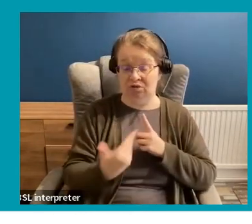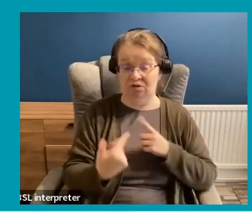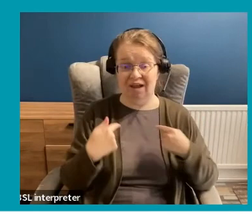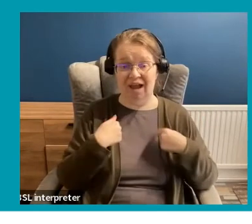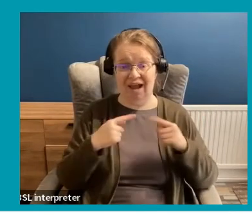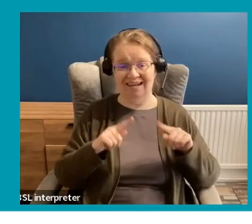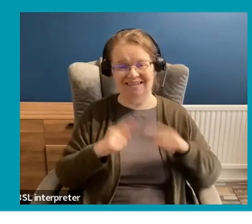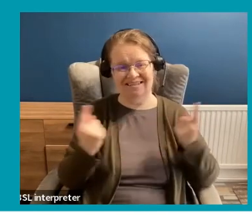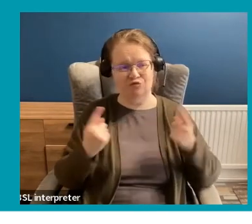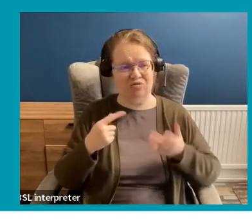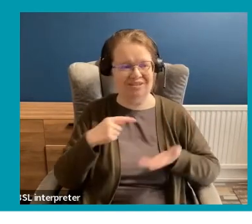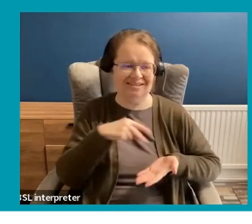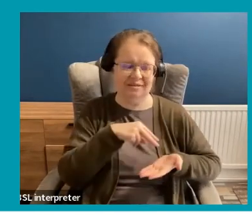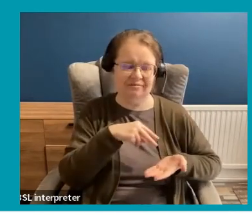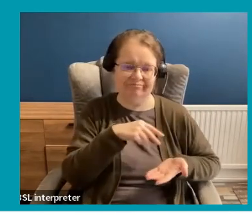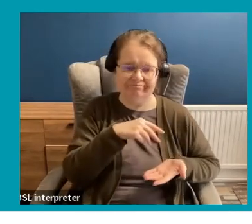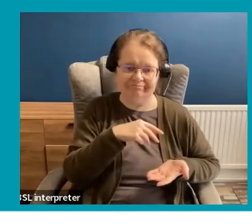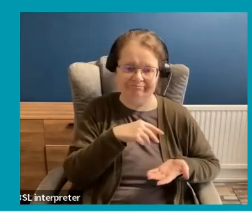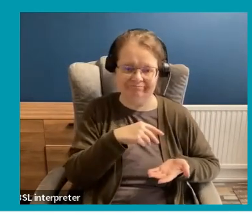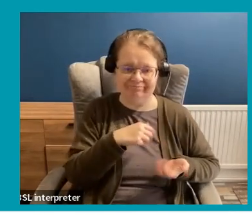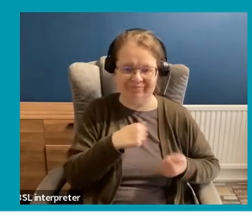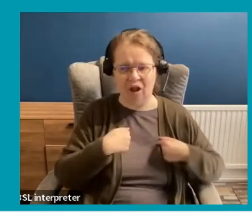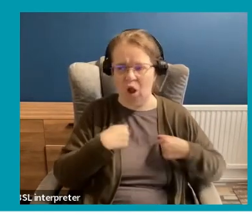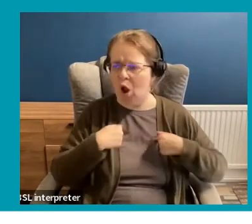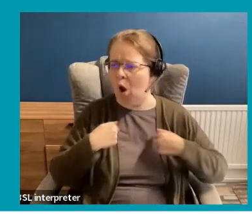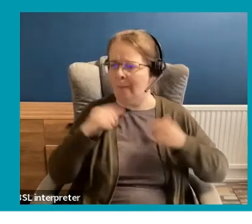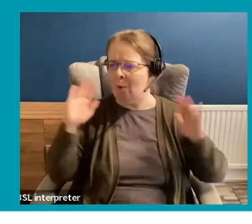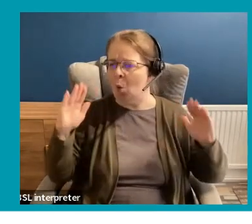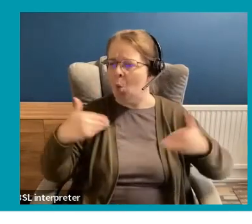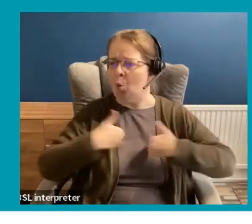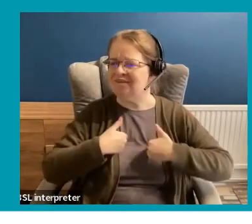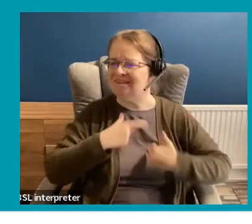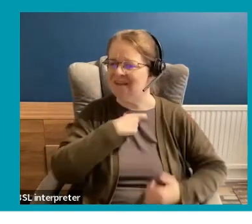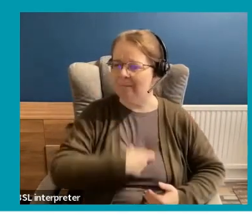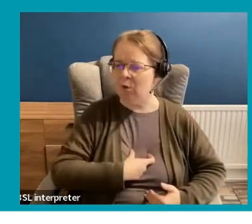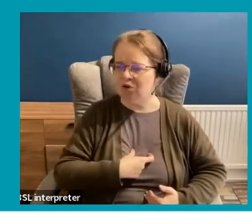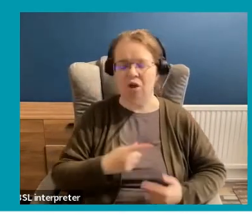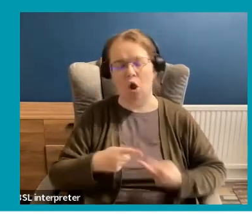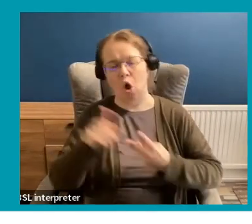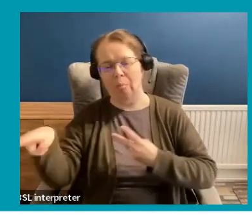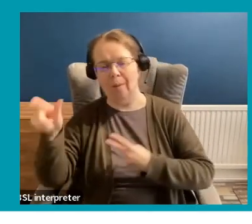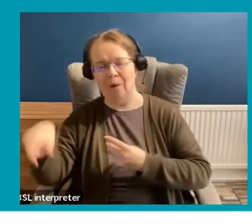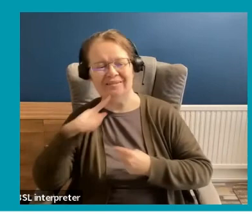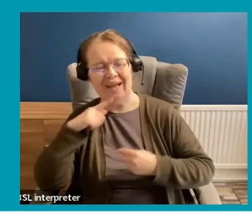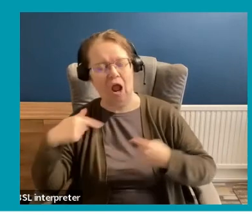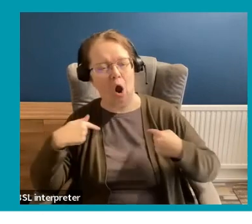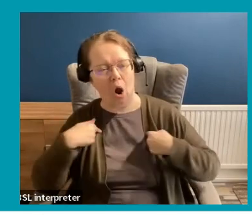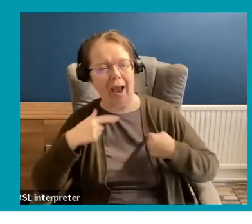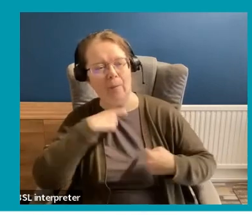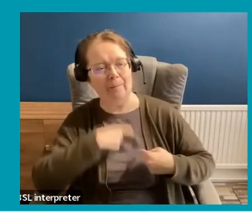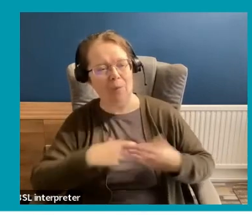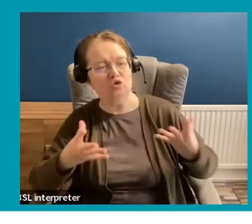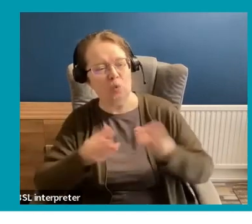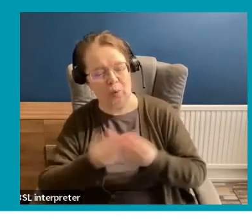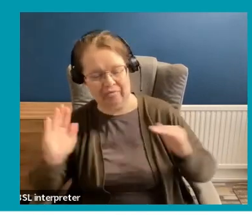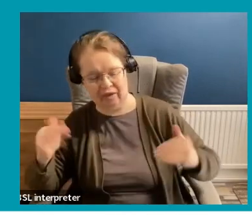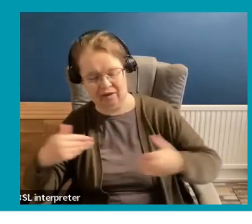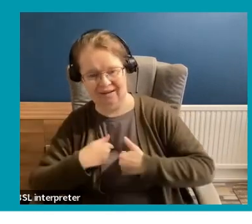I know people will say I am an autistic person rather than a person with As other people will say there is more to me than autism. autism because it's politically part of my identity.